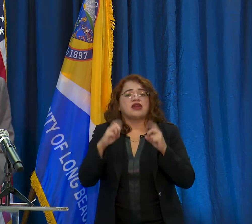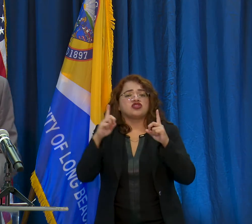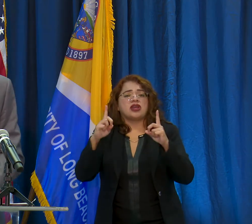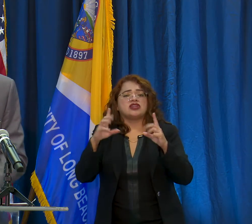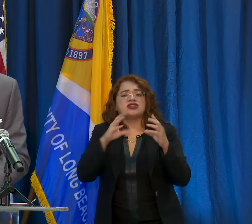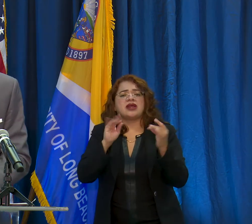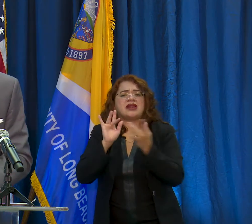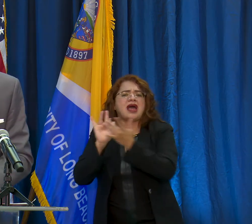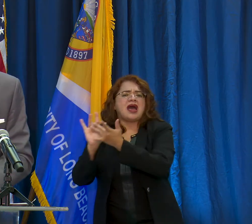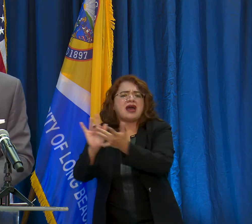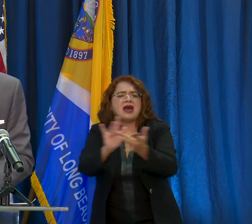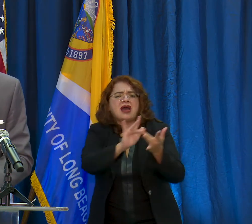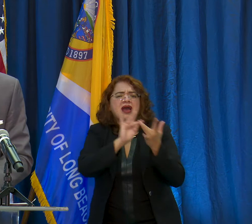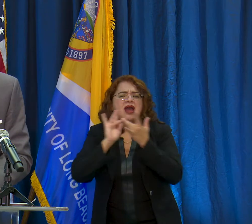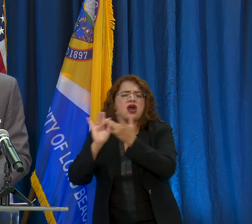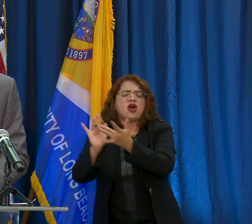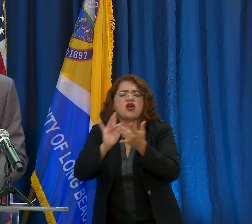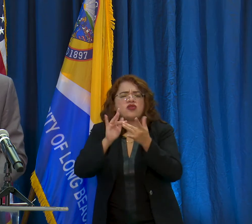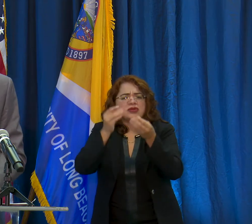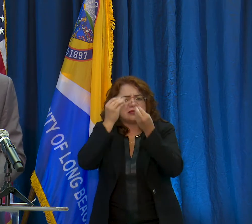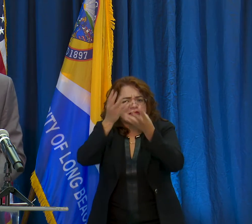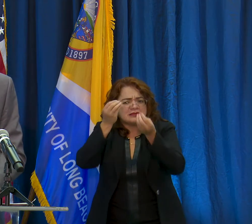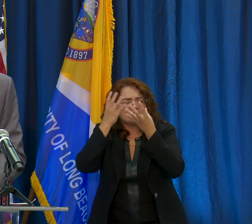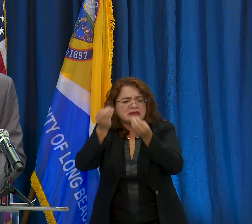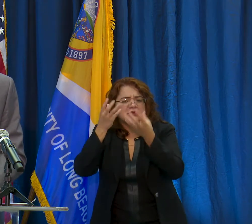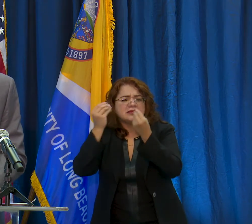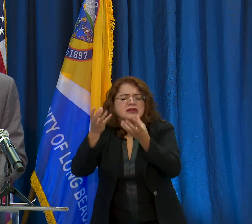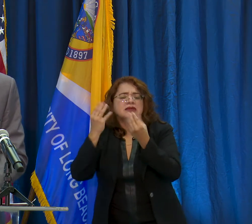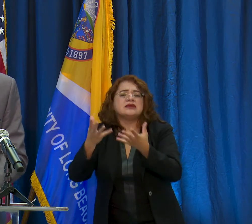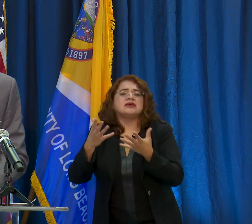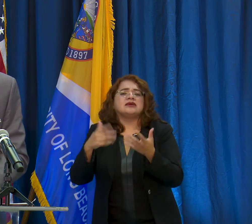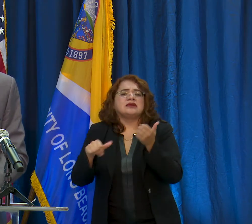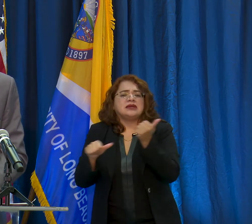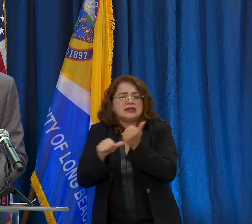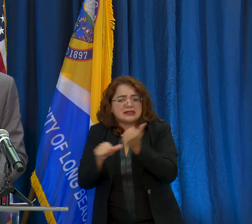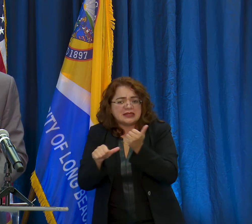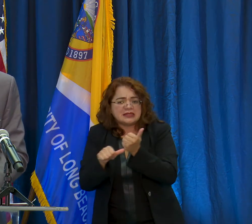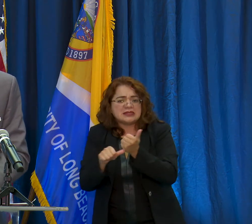businesses seeking assistance complying with COVID-19 requirements,